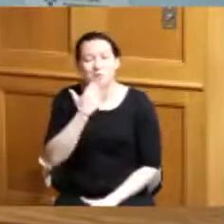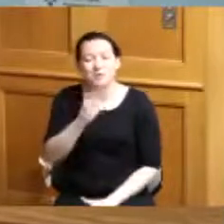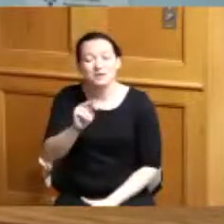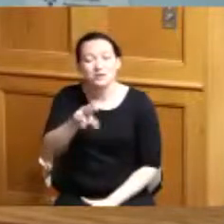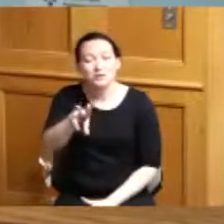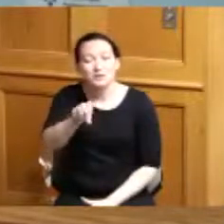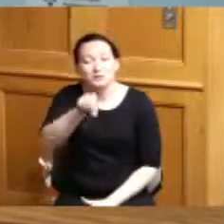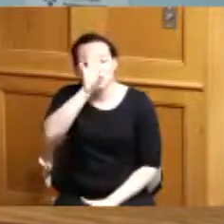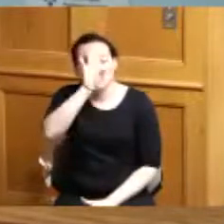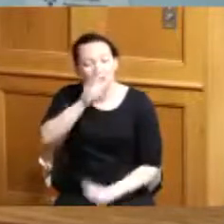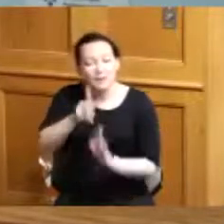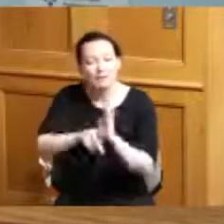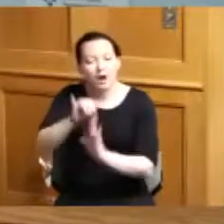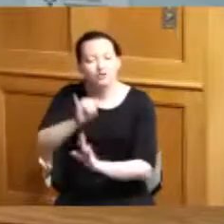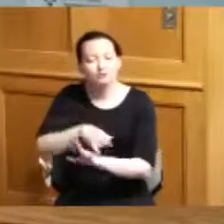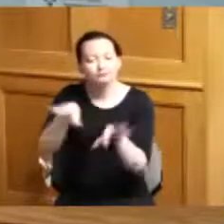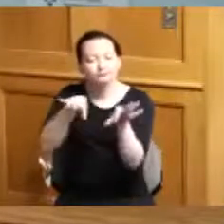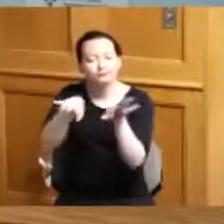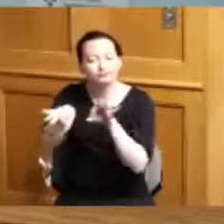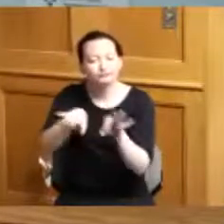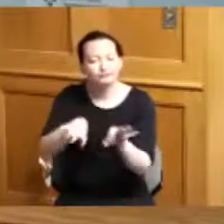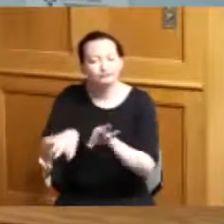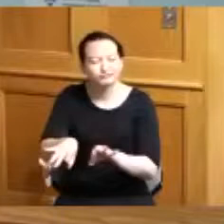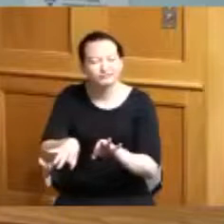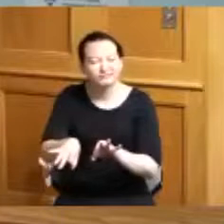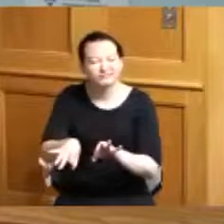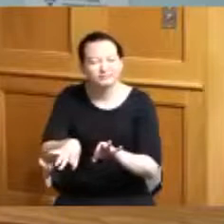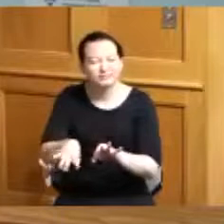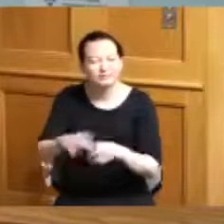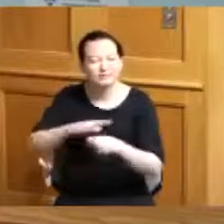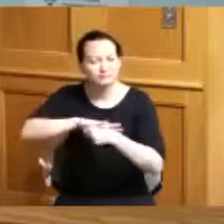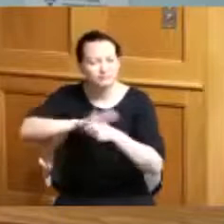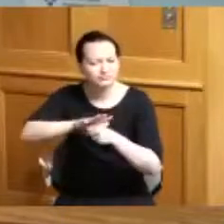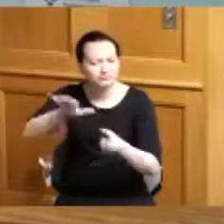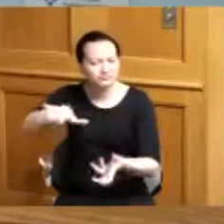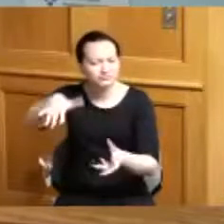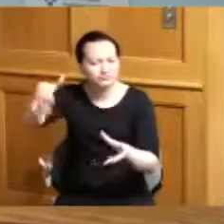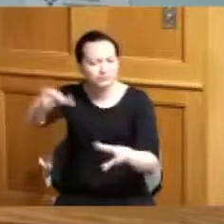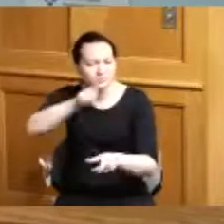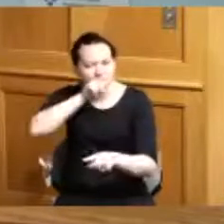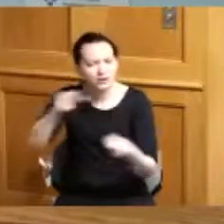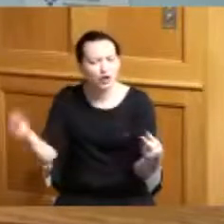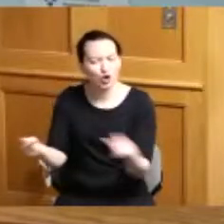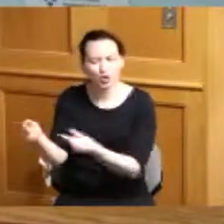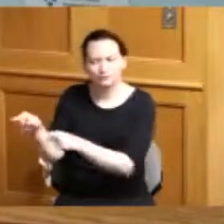the project that I told you about you know the the pandemic really did hurt these restaurants they